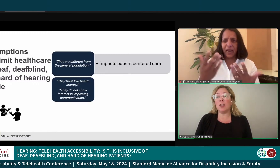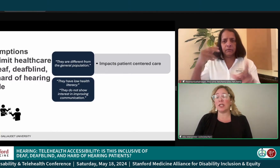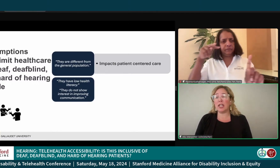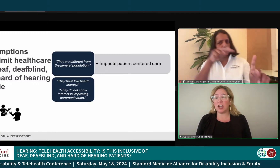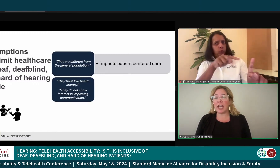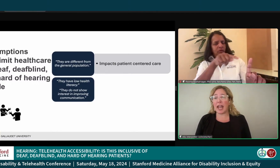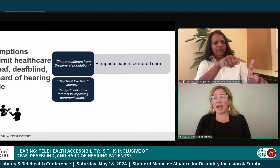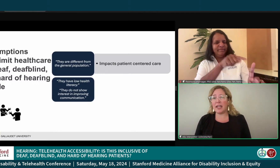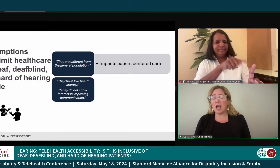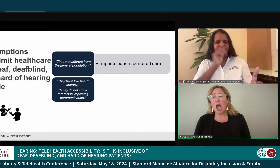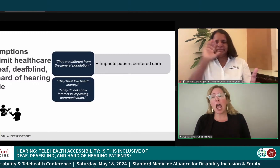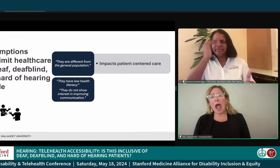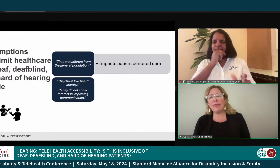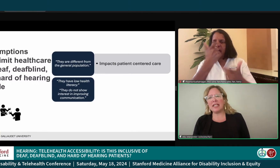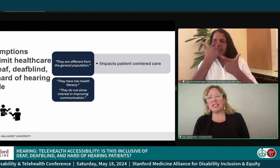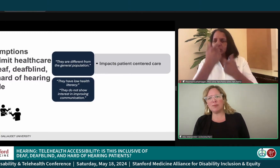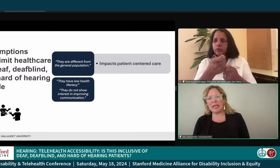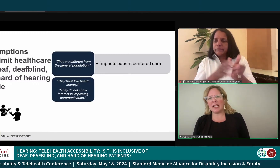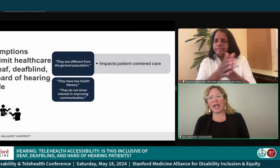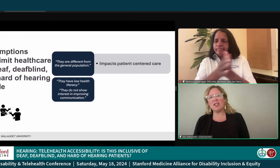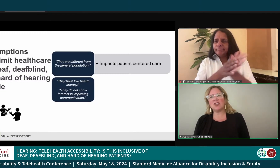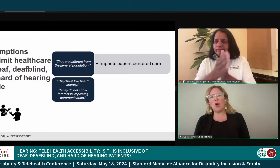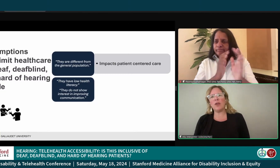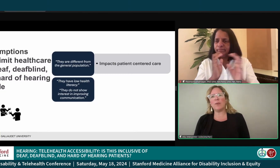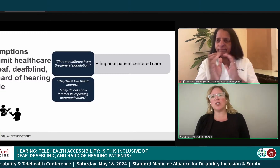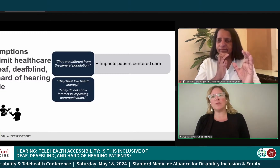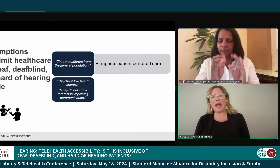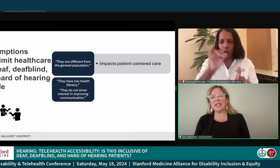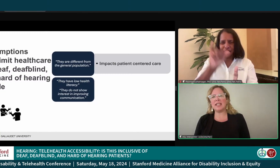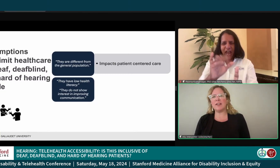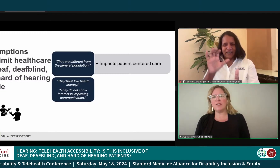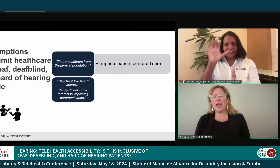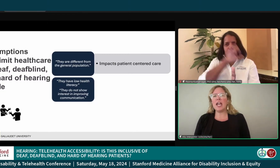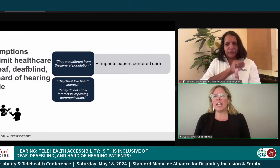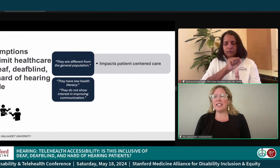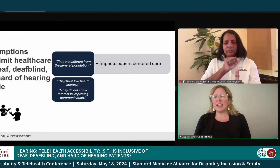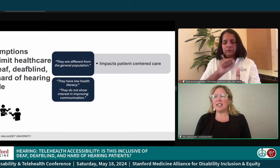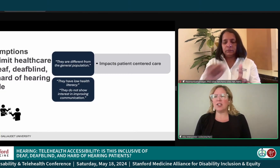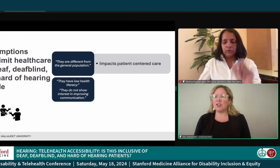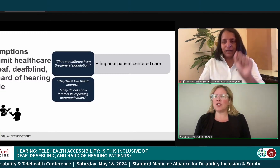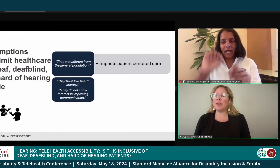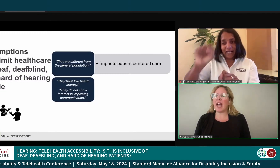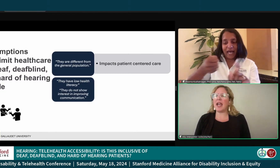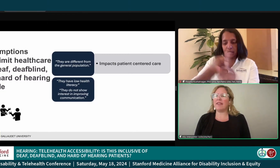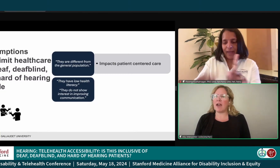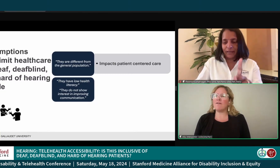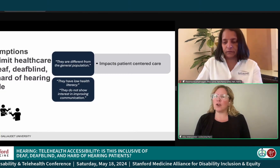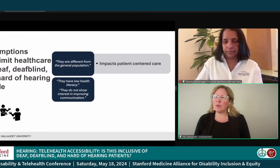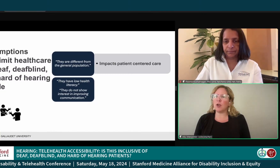use a hearing aid and they speak. And so the perspective is to rely on that verbal